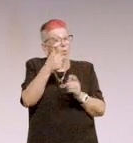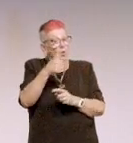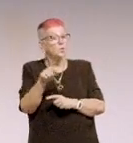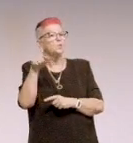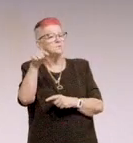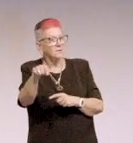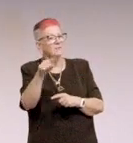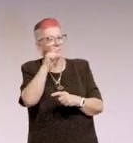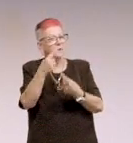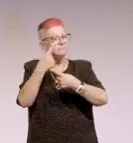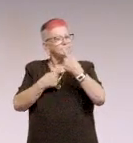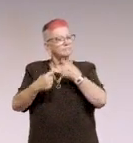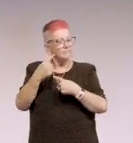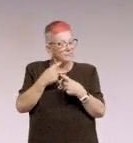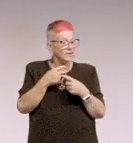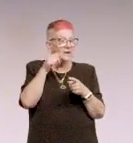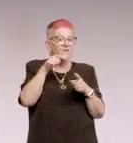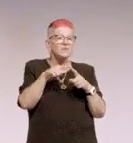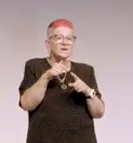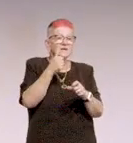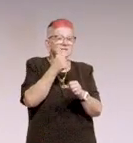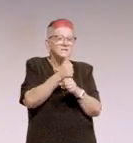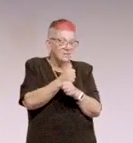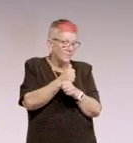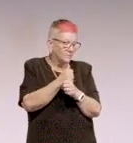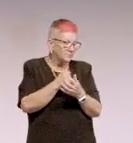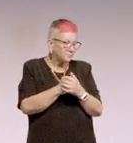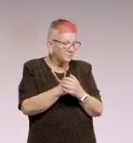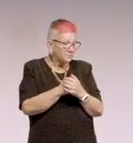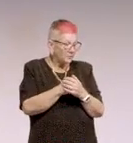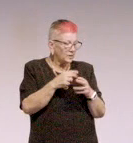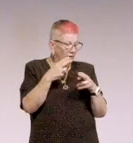For example, this is one of the trending accessibility exceptions